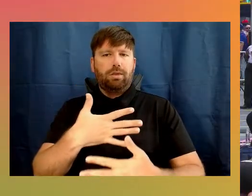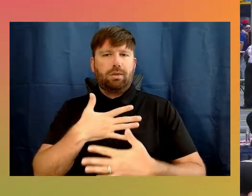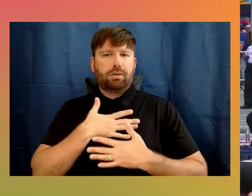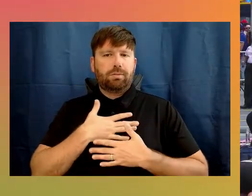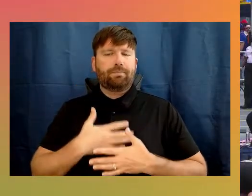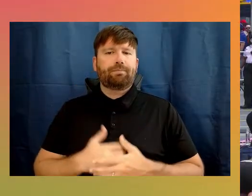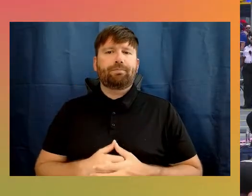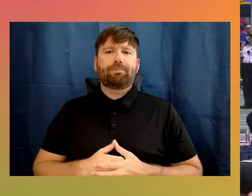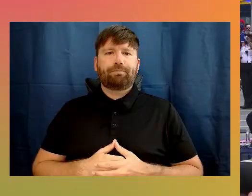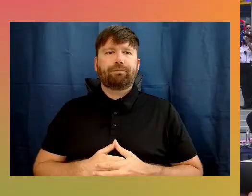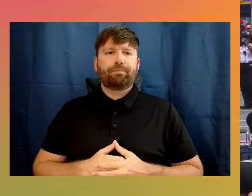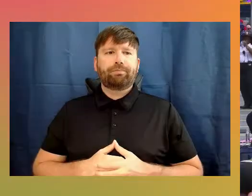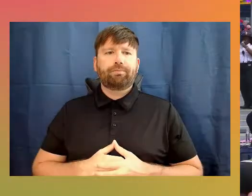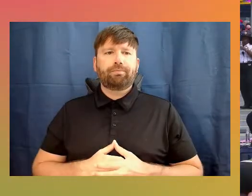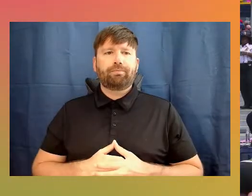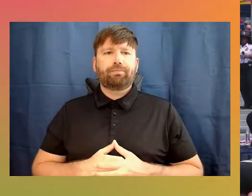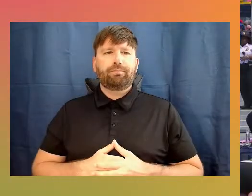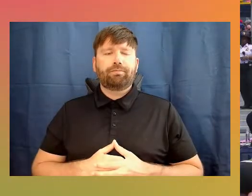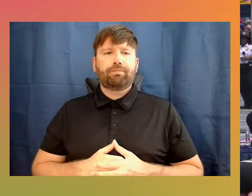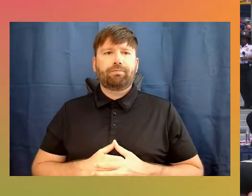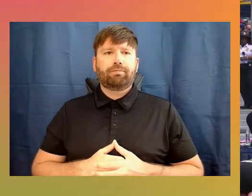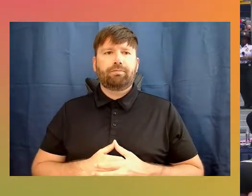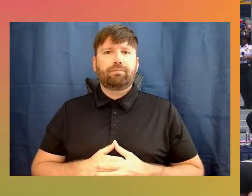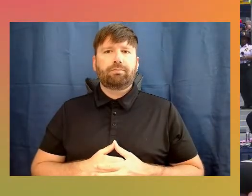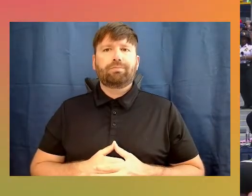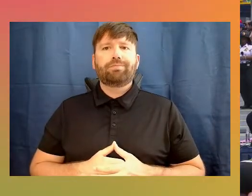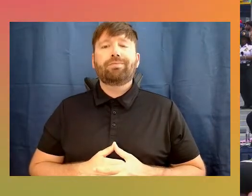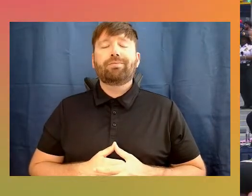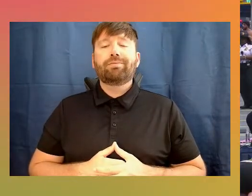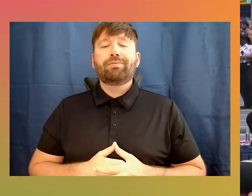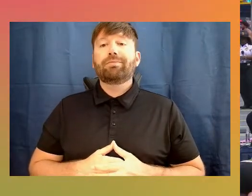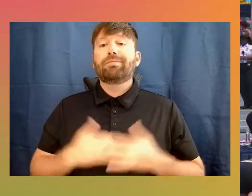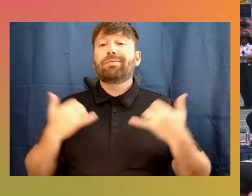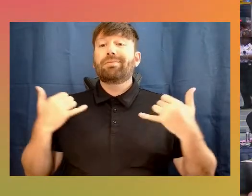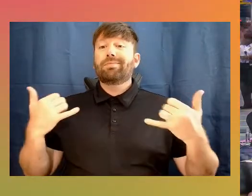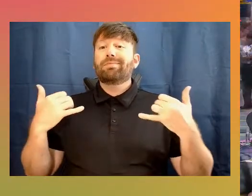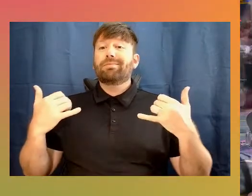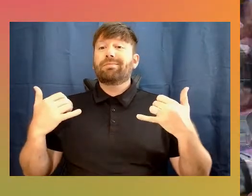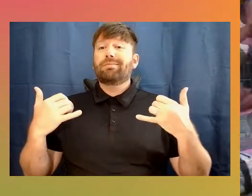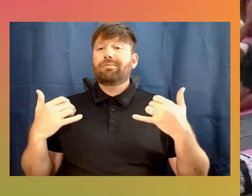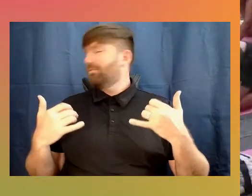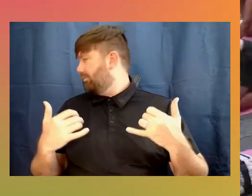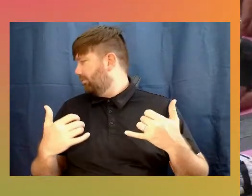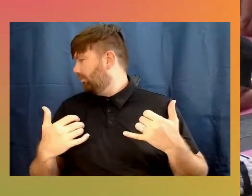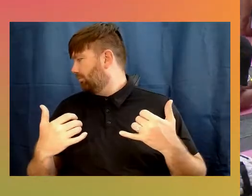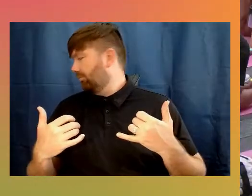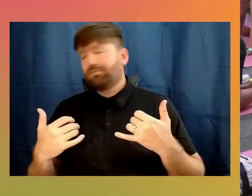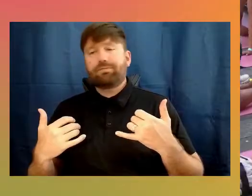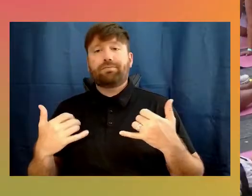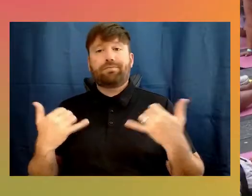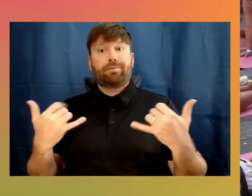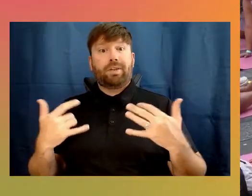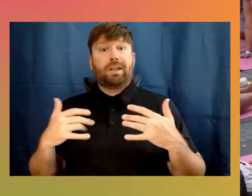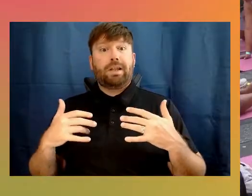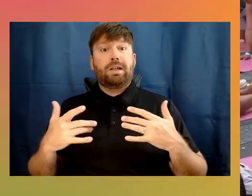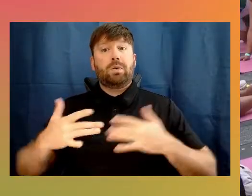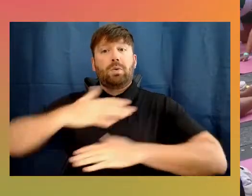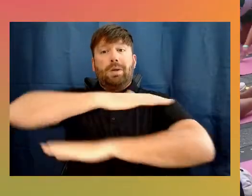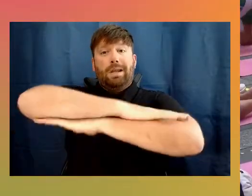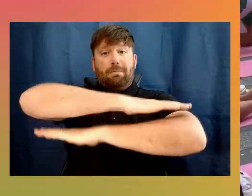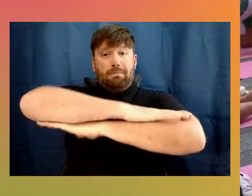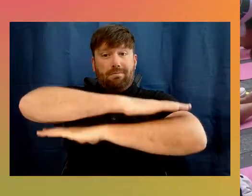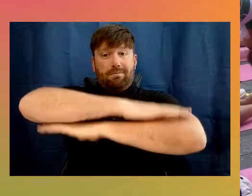ONE BREATH CYCLE HERE.